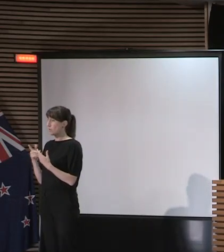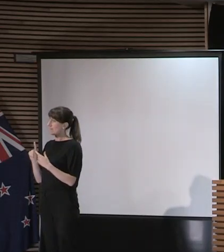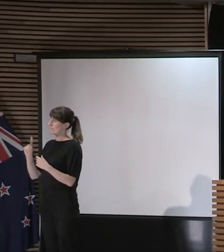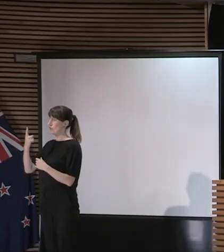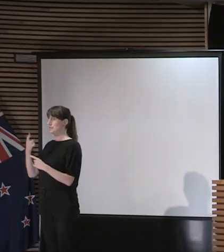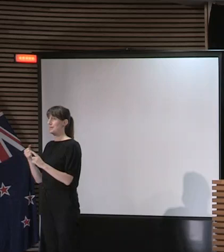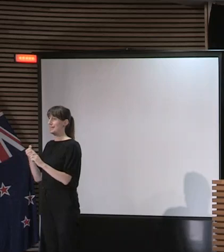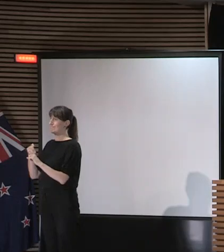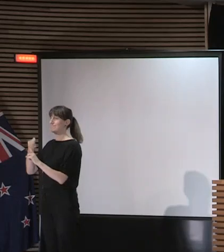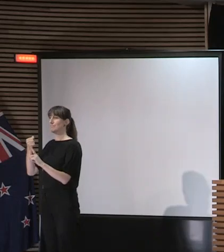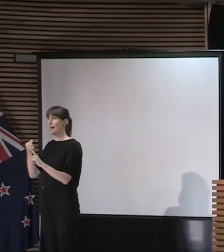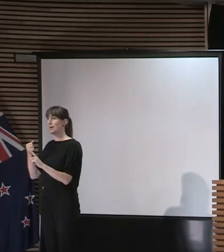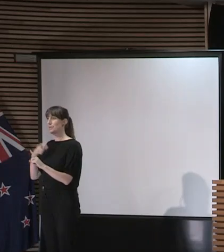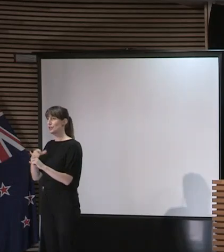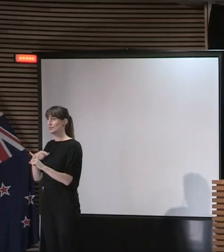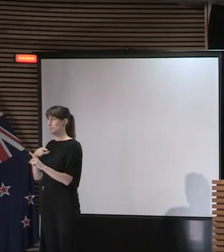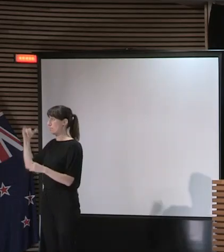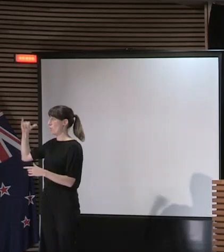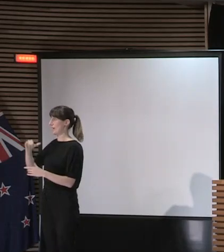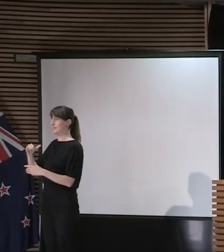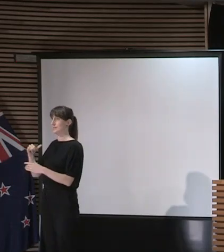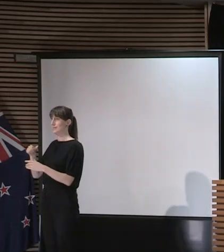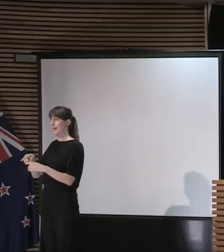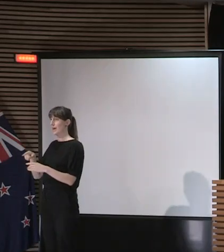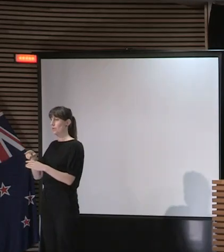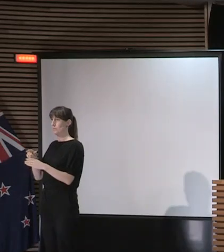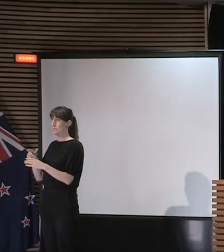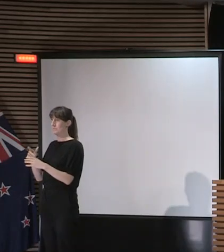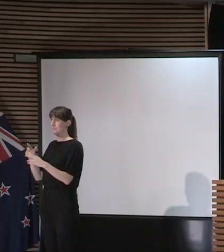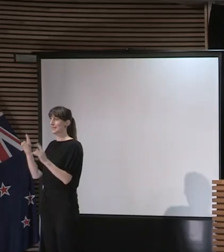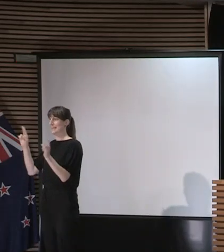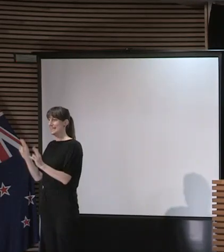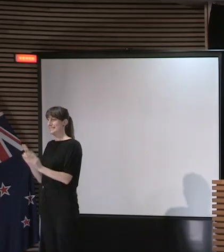amongst the first to be affected and the last who are likely to be able to operate